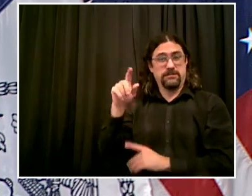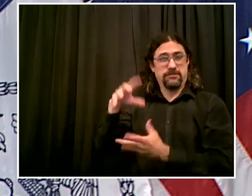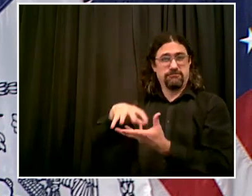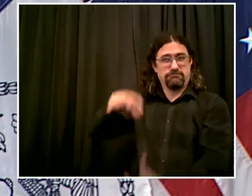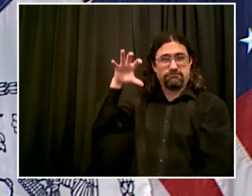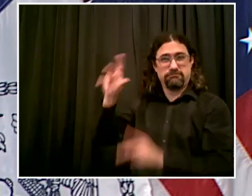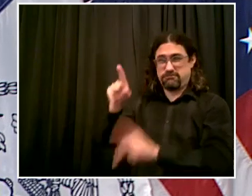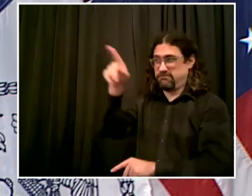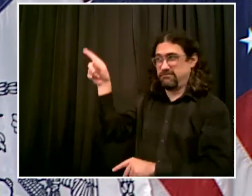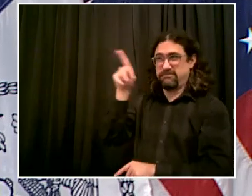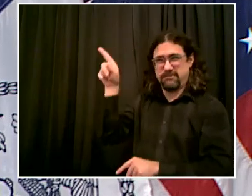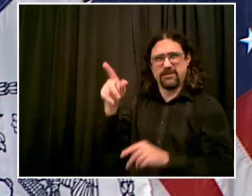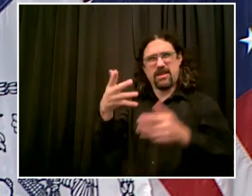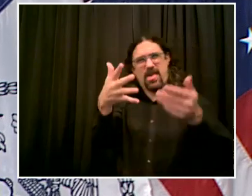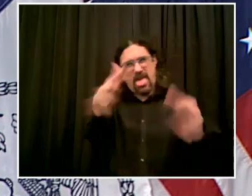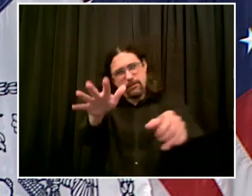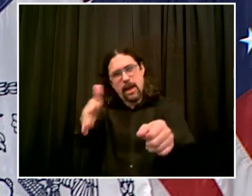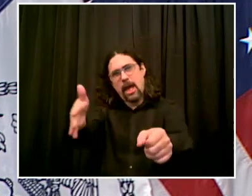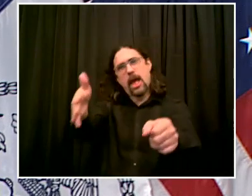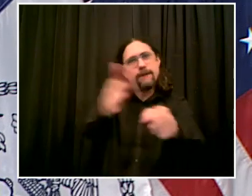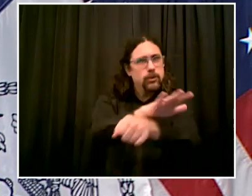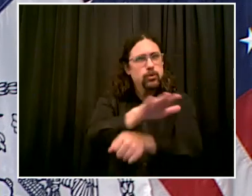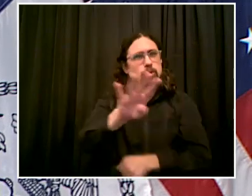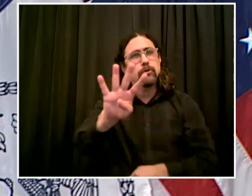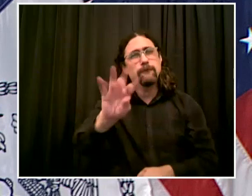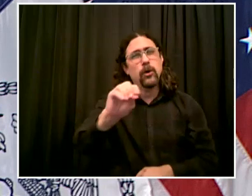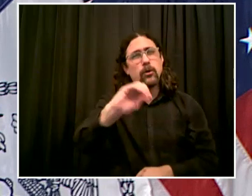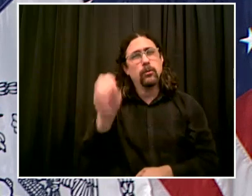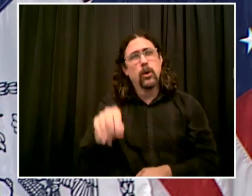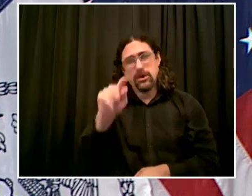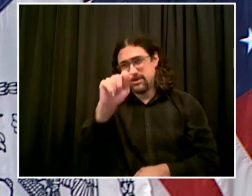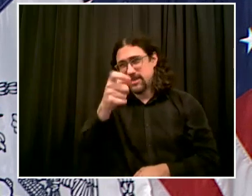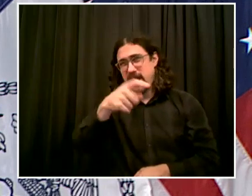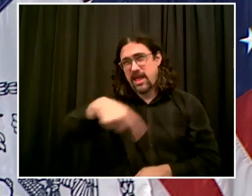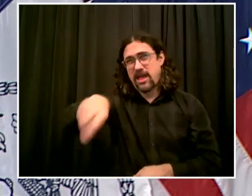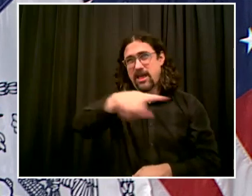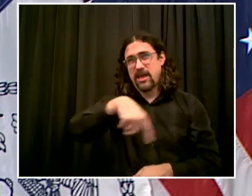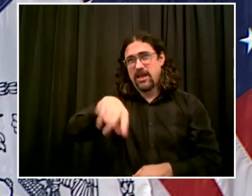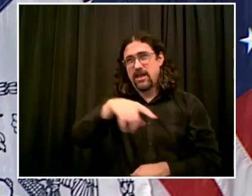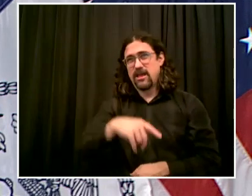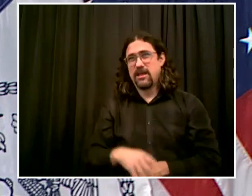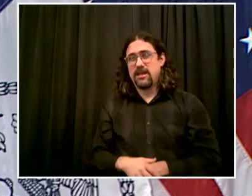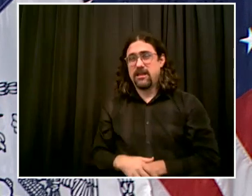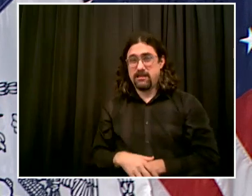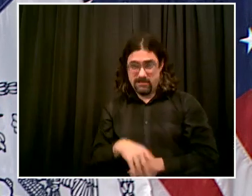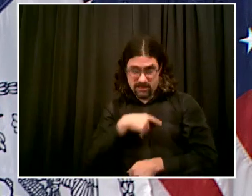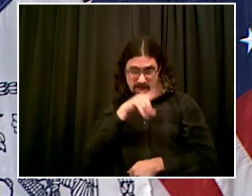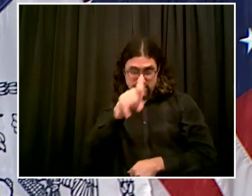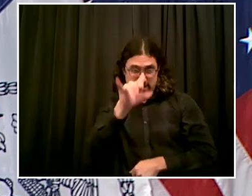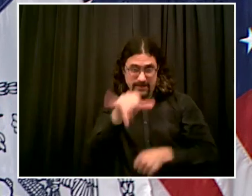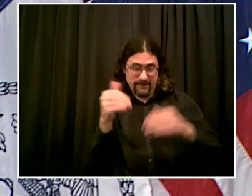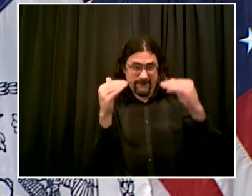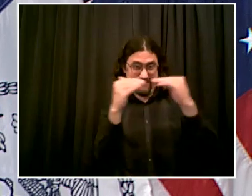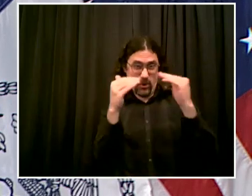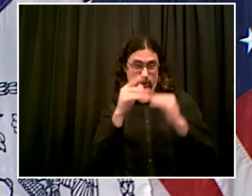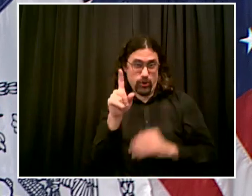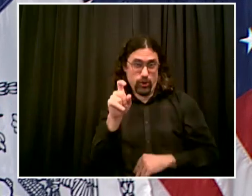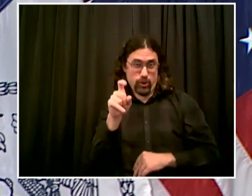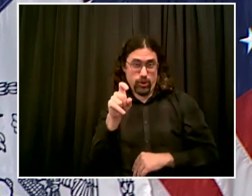WHEN AMERICA WORKED MOST FAIRLY AND EQUITABLY, UNQUTESIONABLY